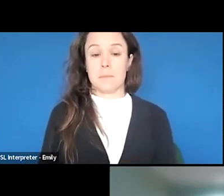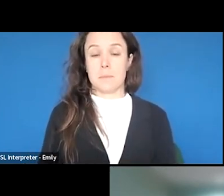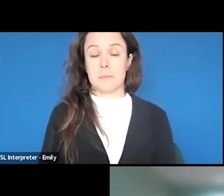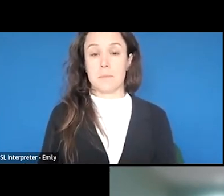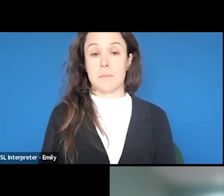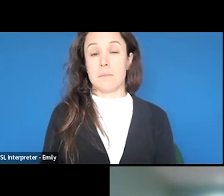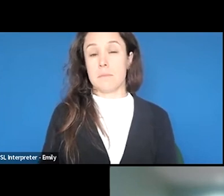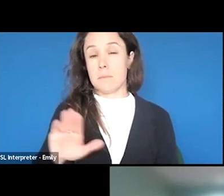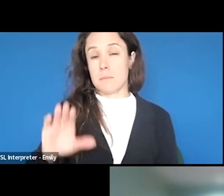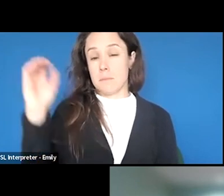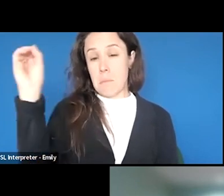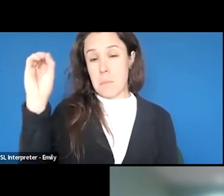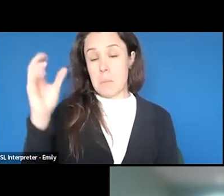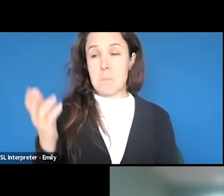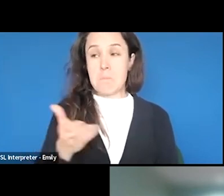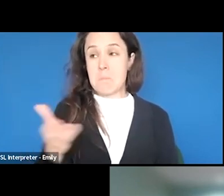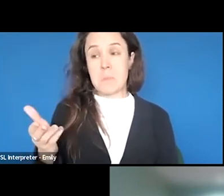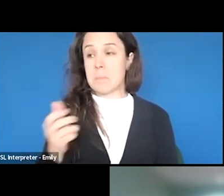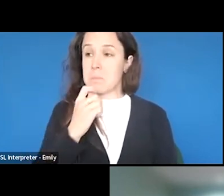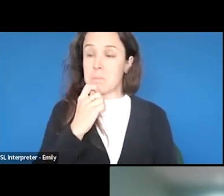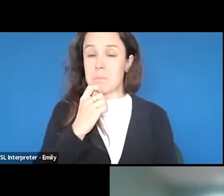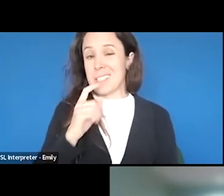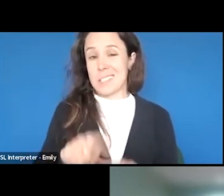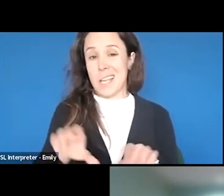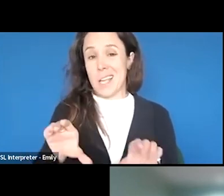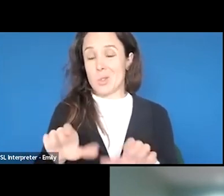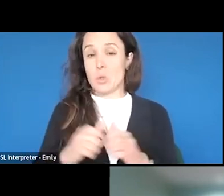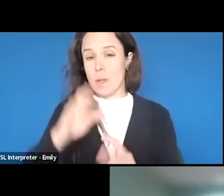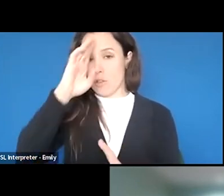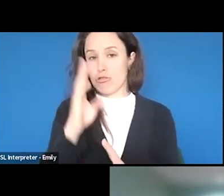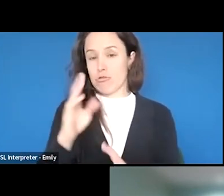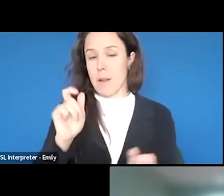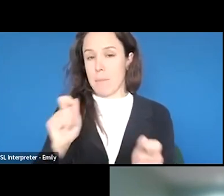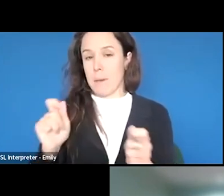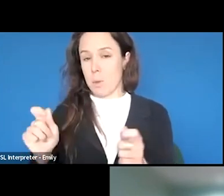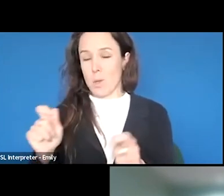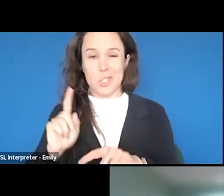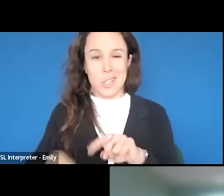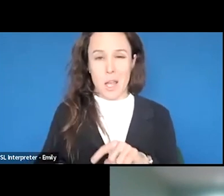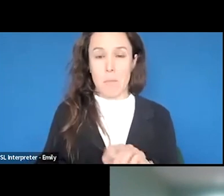that you might not be able to do with direct manipulation but what you could do in a form